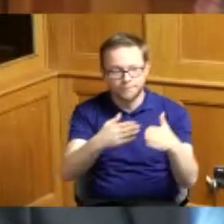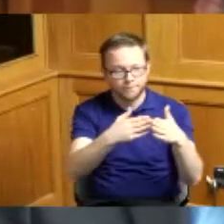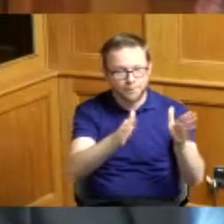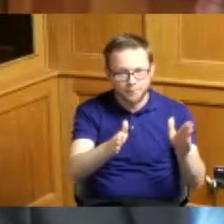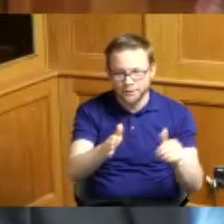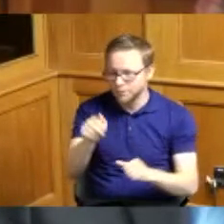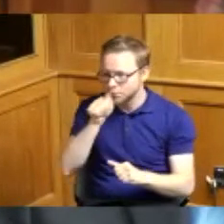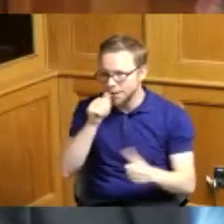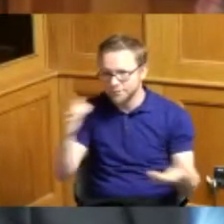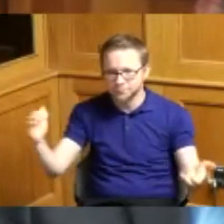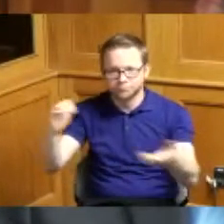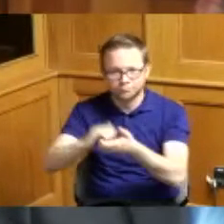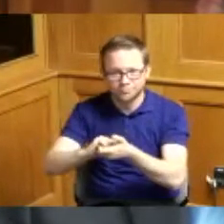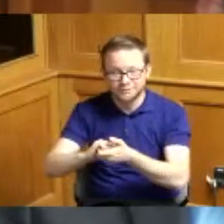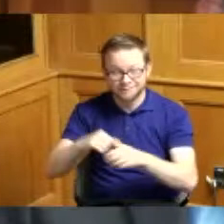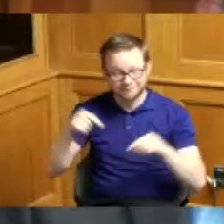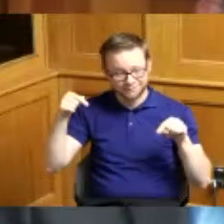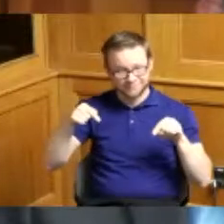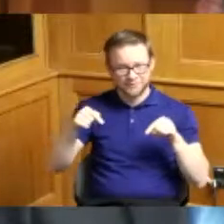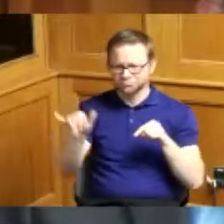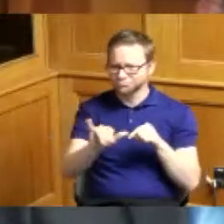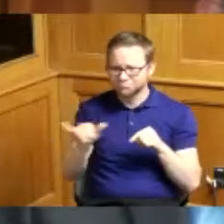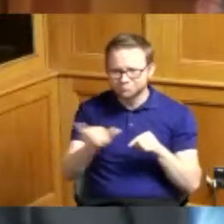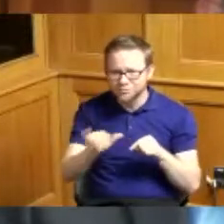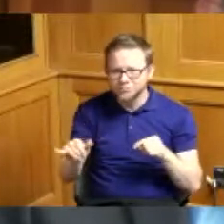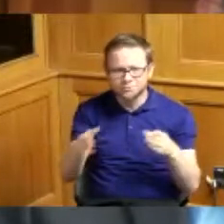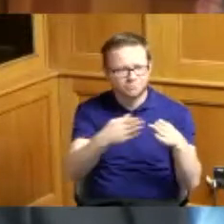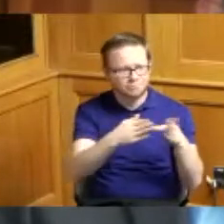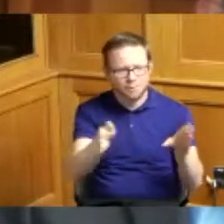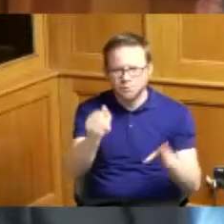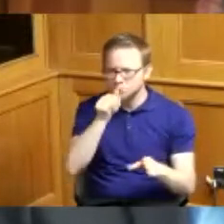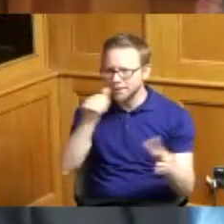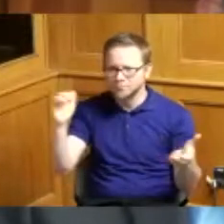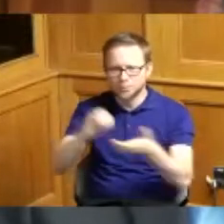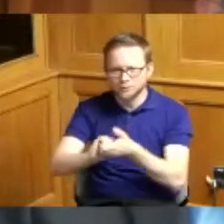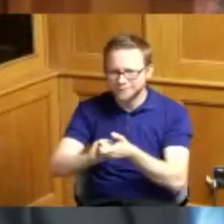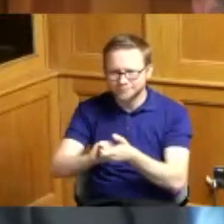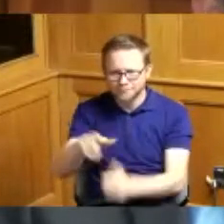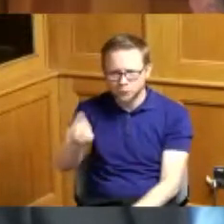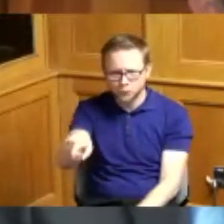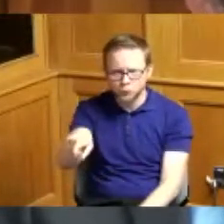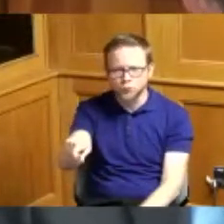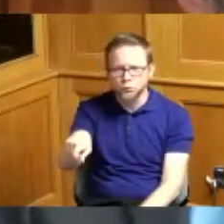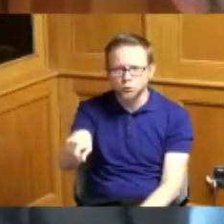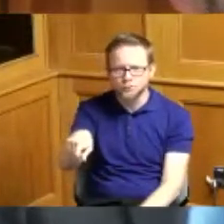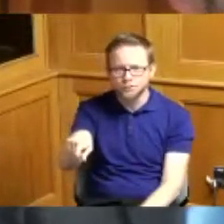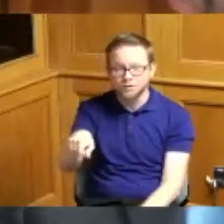sit this is a public private partnership it has to be and I think the private side has weighed in and